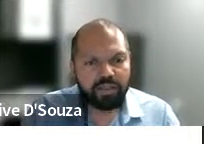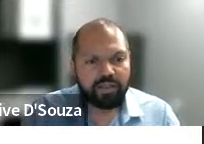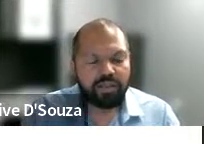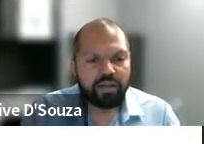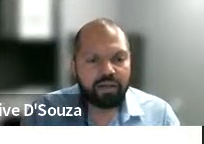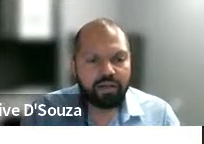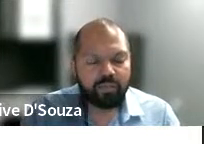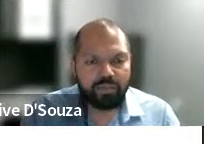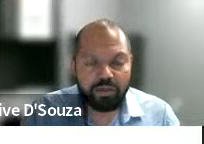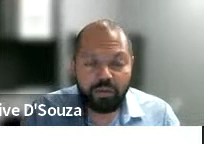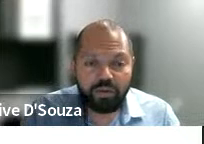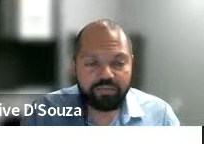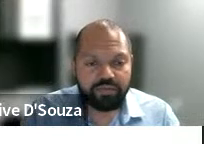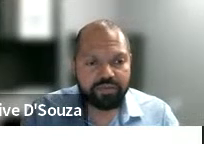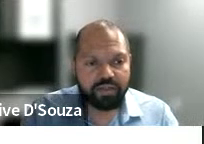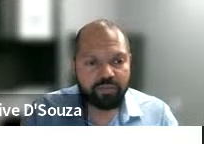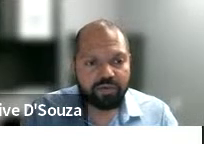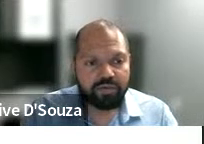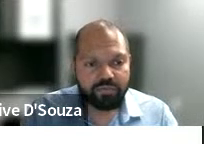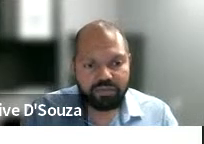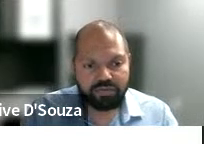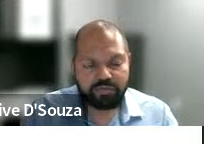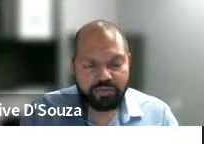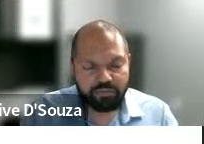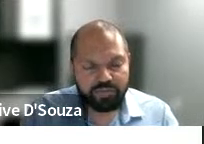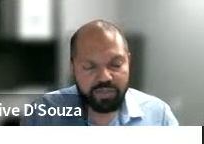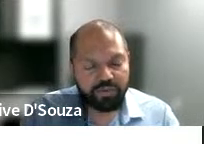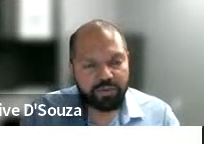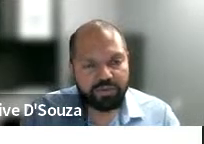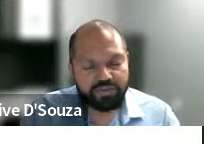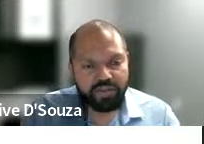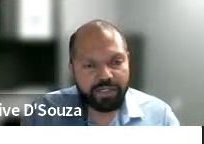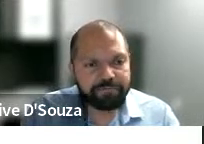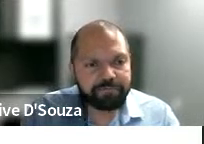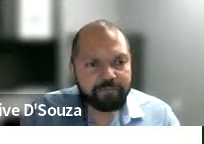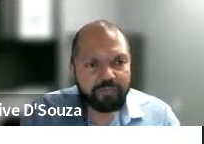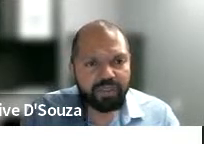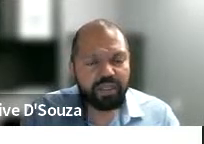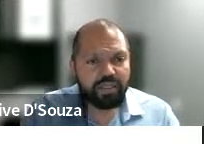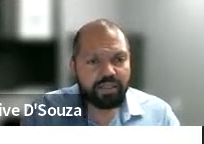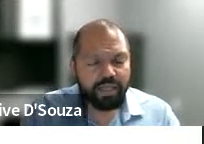then what the goals of the study were, which I'm showing you on this slide.